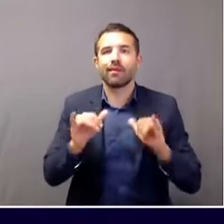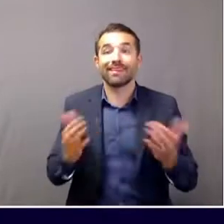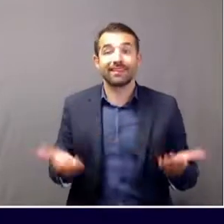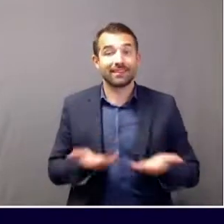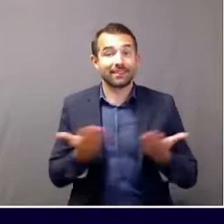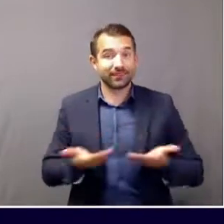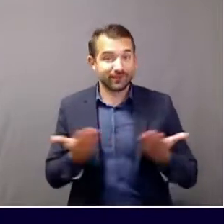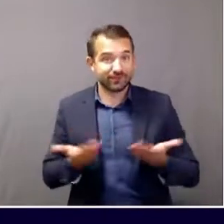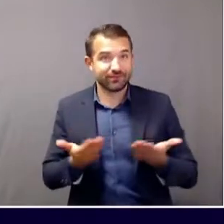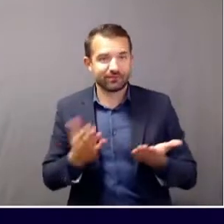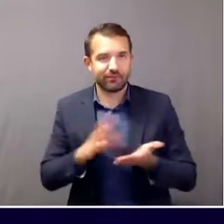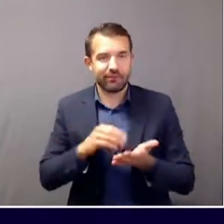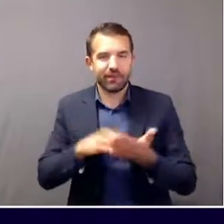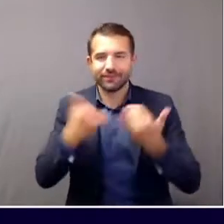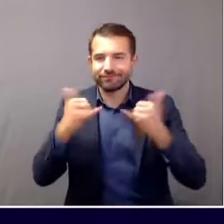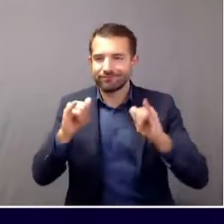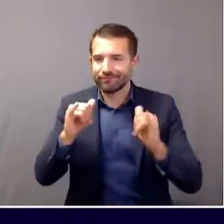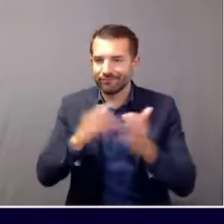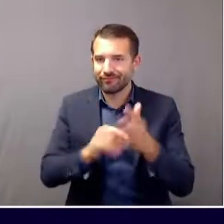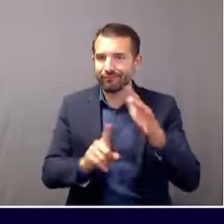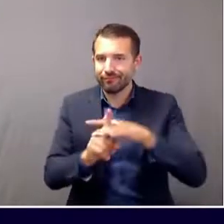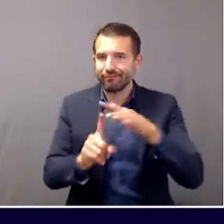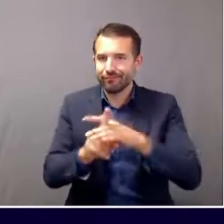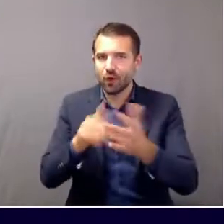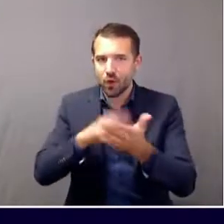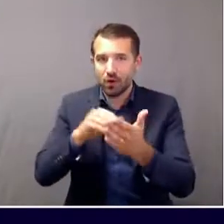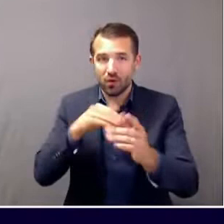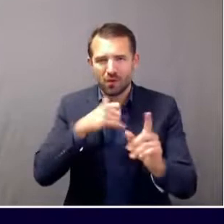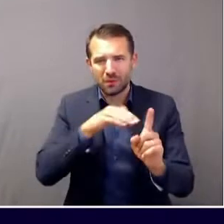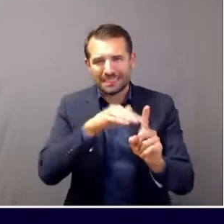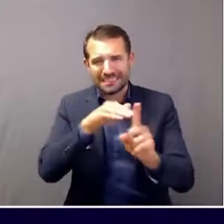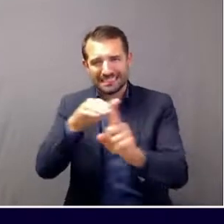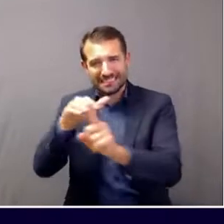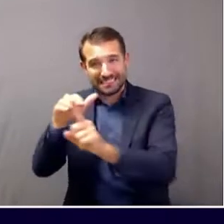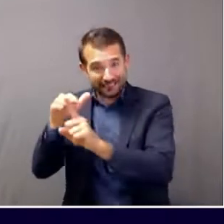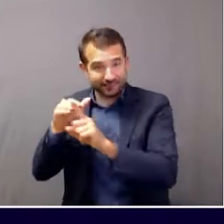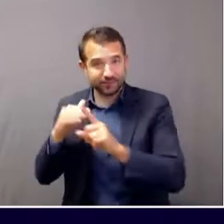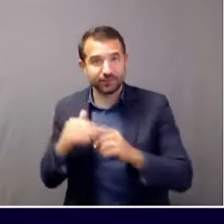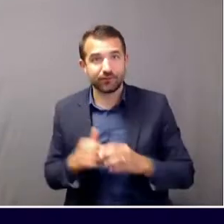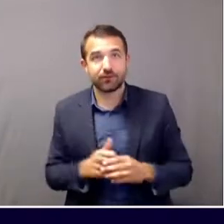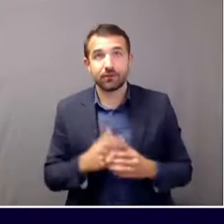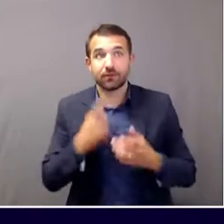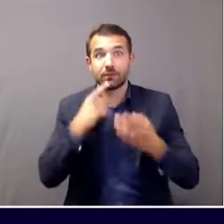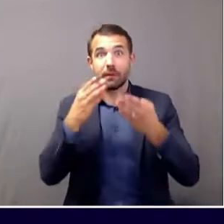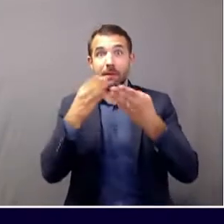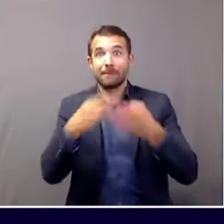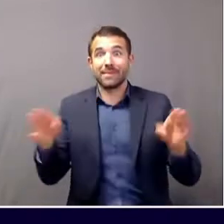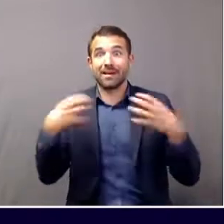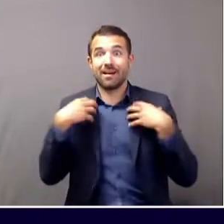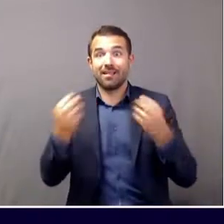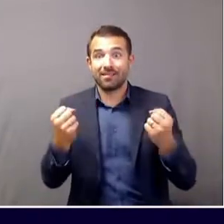reminder our first and foremost